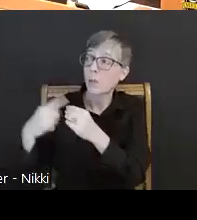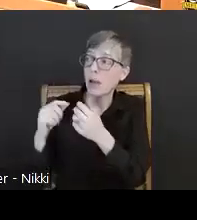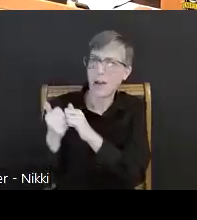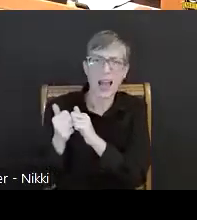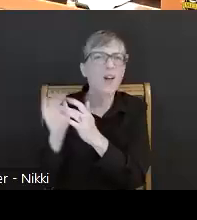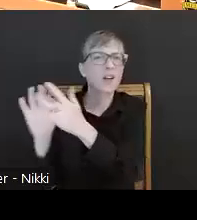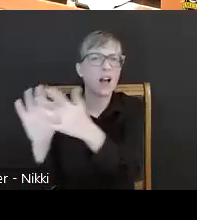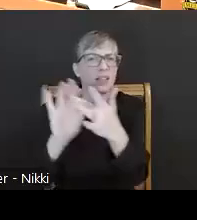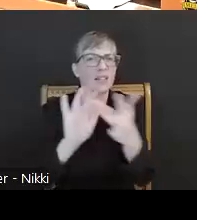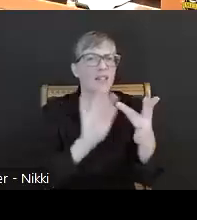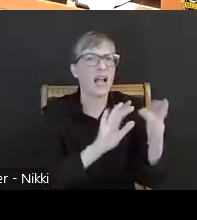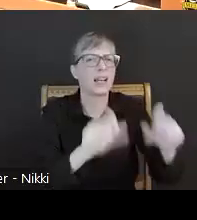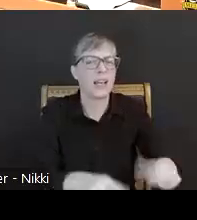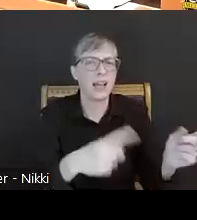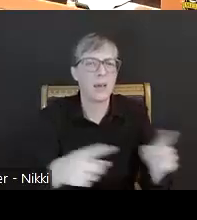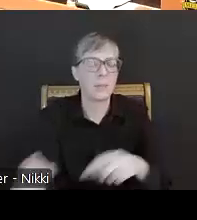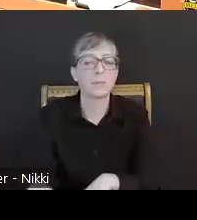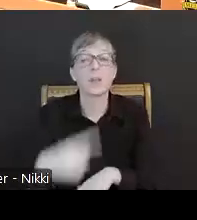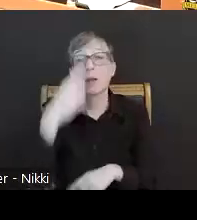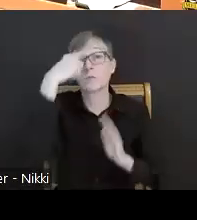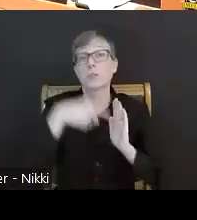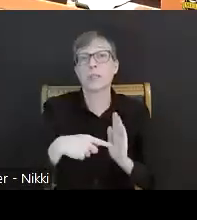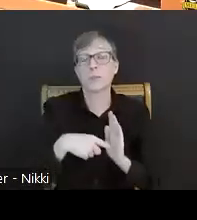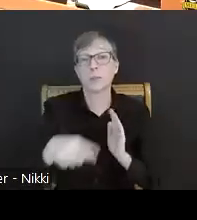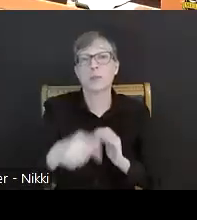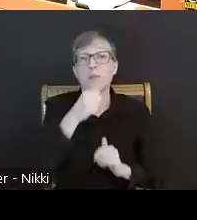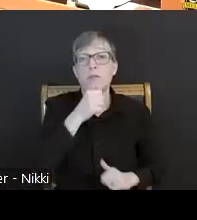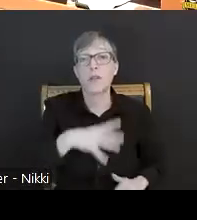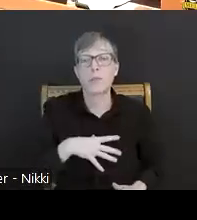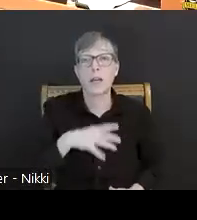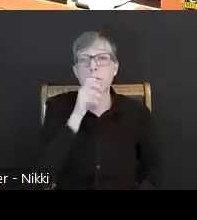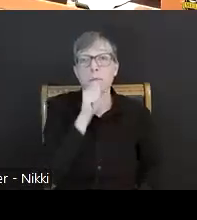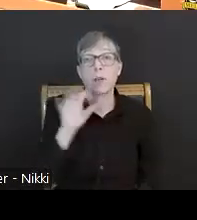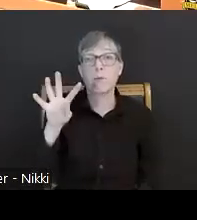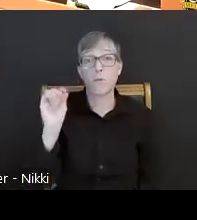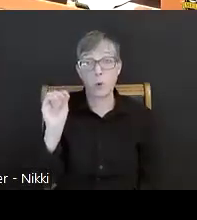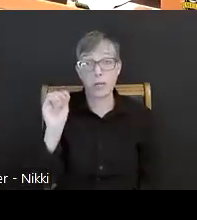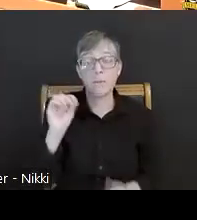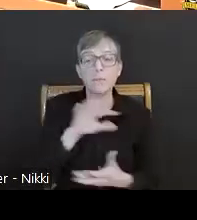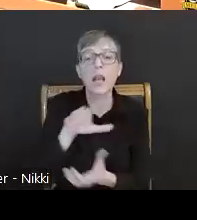a patient who is a 40-year-old female um was married 11 years and so she um initially got